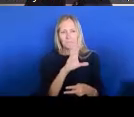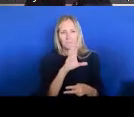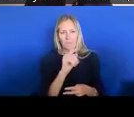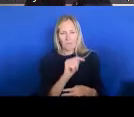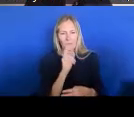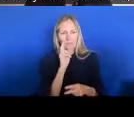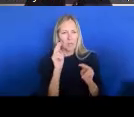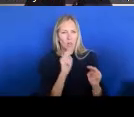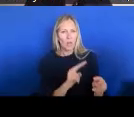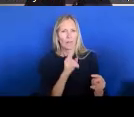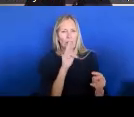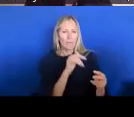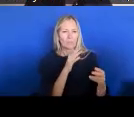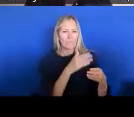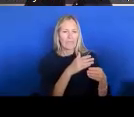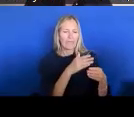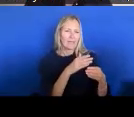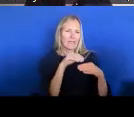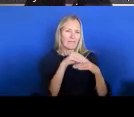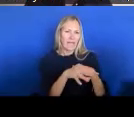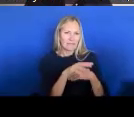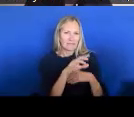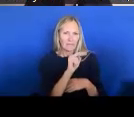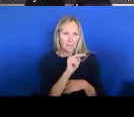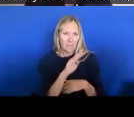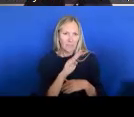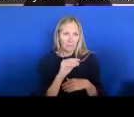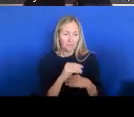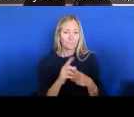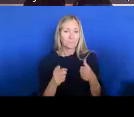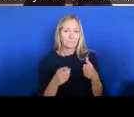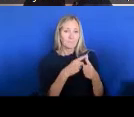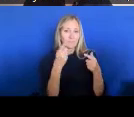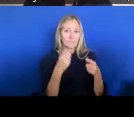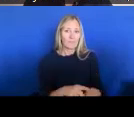of the MBO, and the first one was in Iceland, and it was